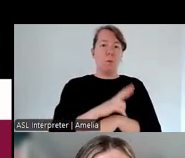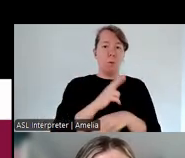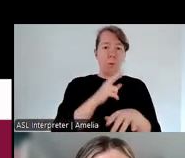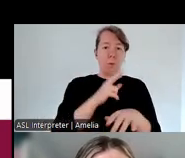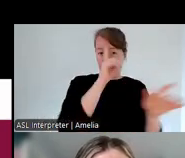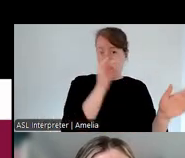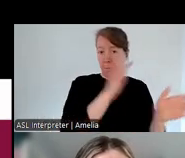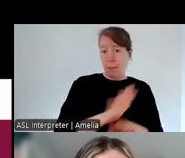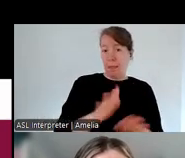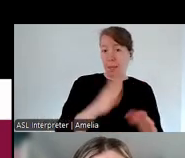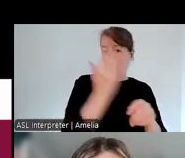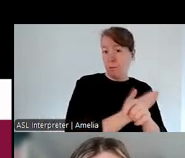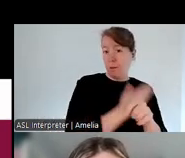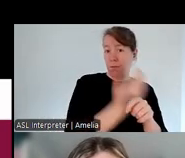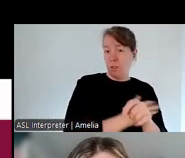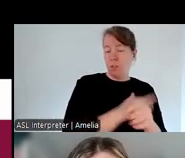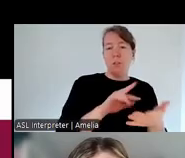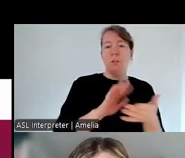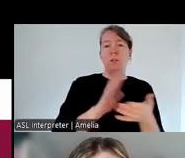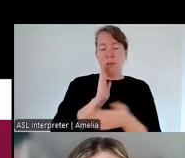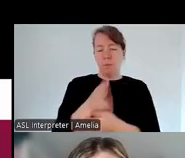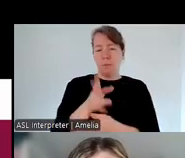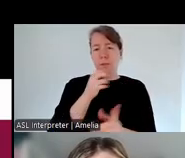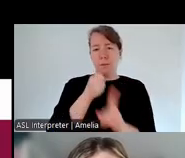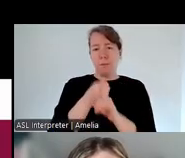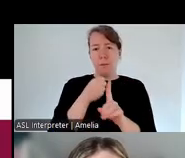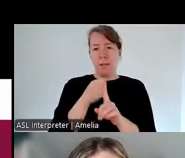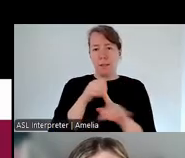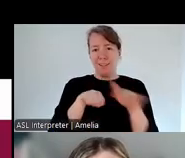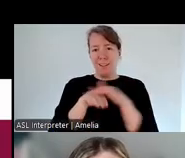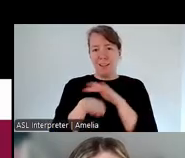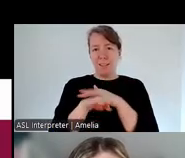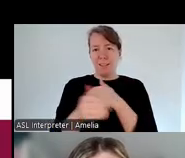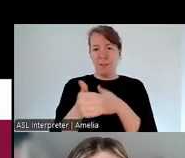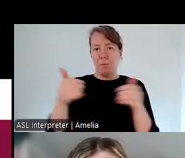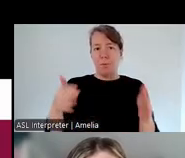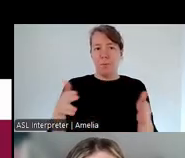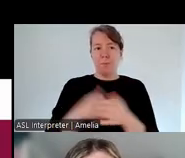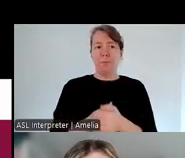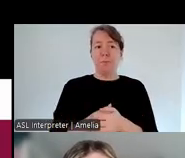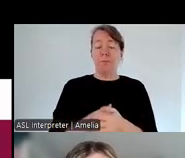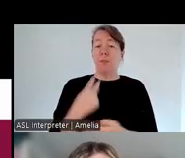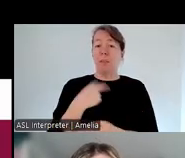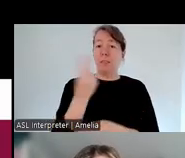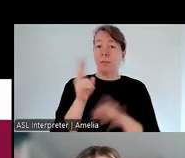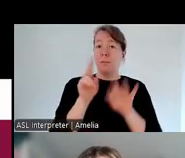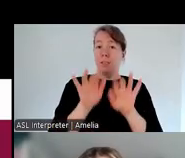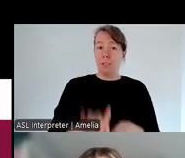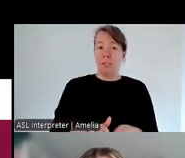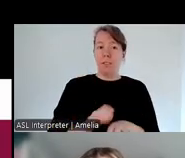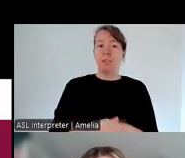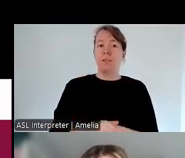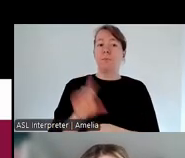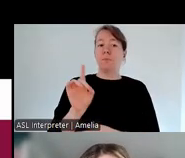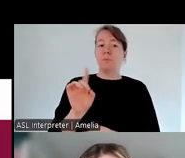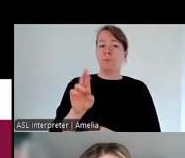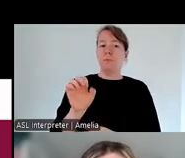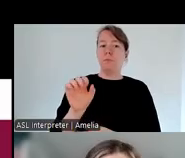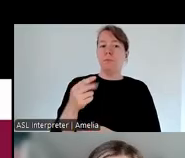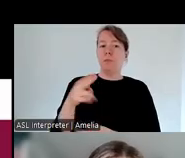In terms of the speech to te-text technology, things like Dragon Naturally Speaking or Microsoft Dictate